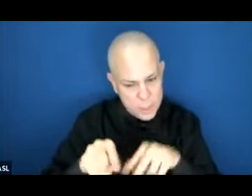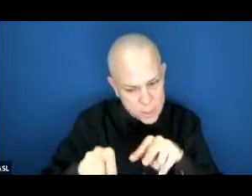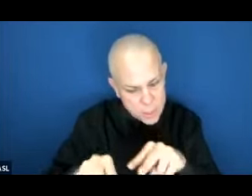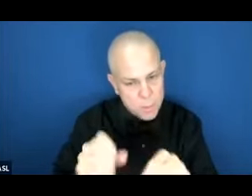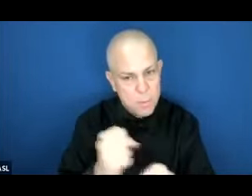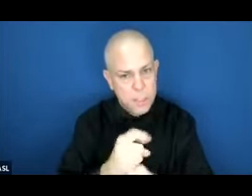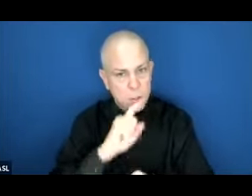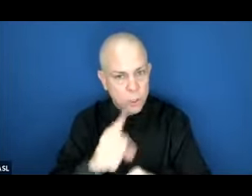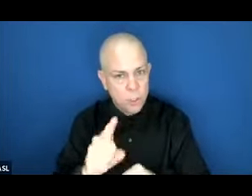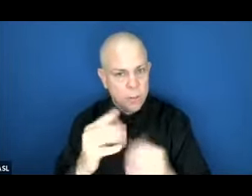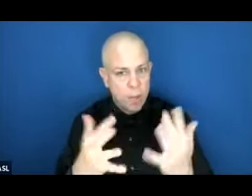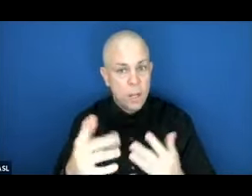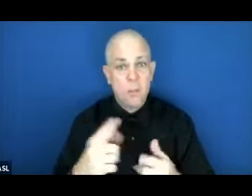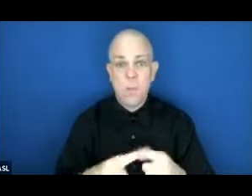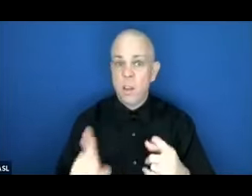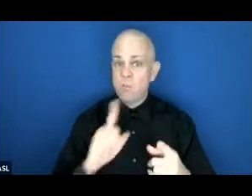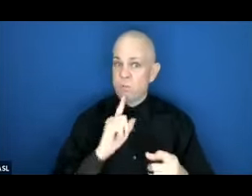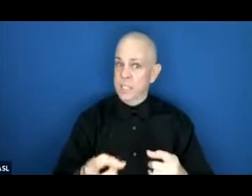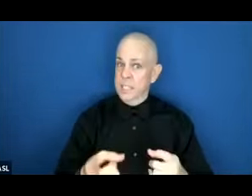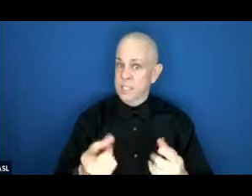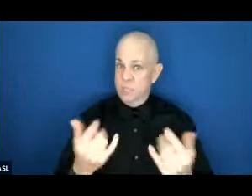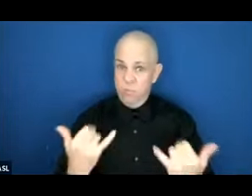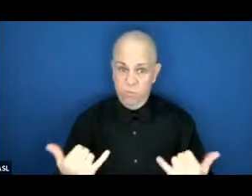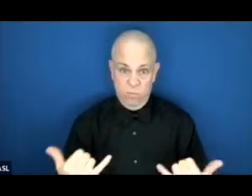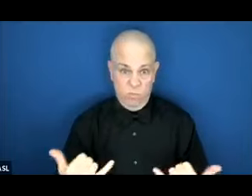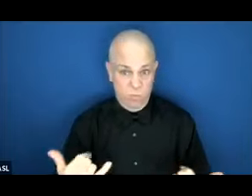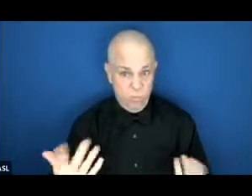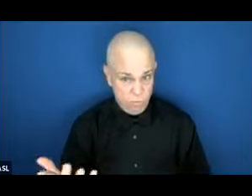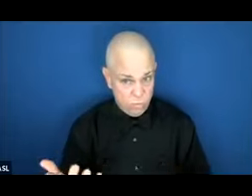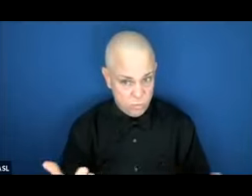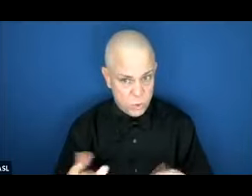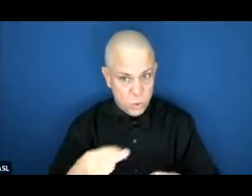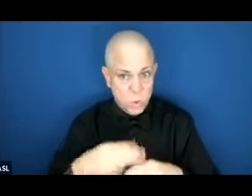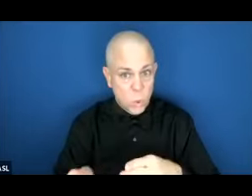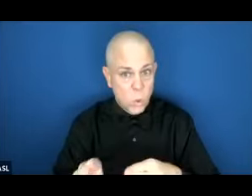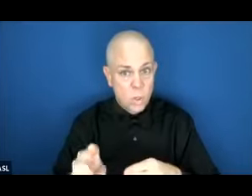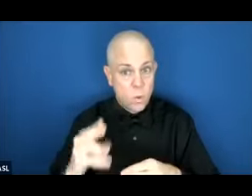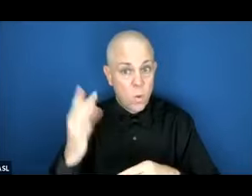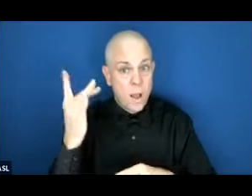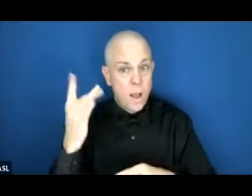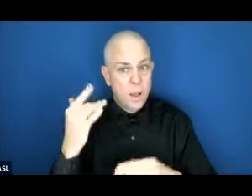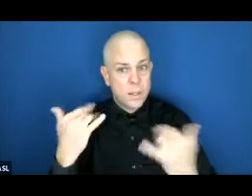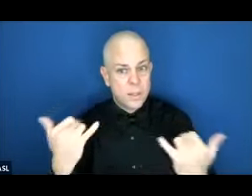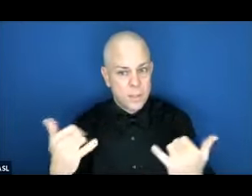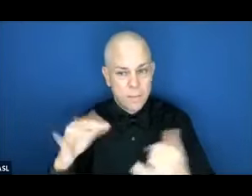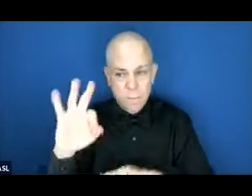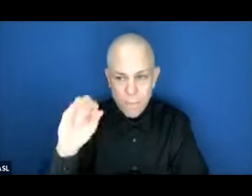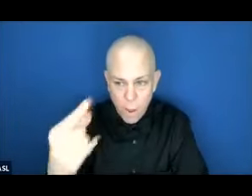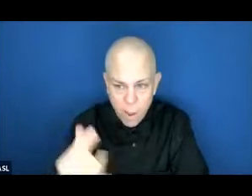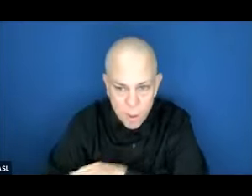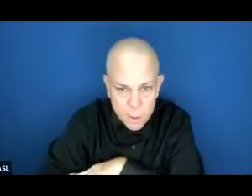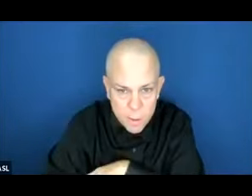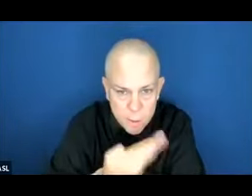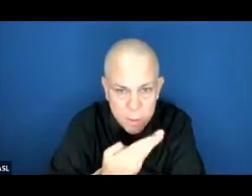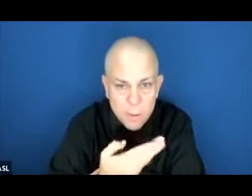window because of all the the humidity the fog we had in the morning and overnight and then in the afternoon the sun came